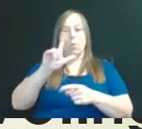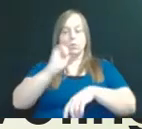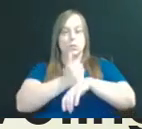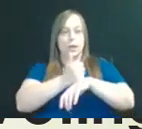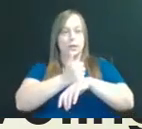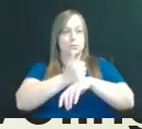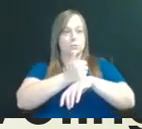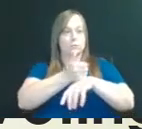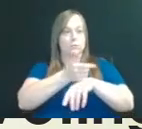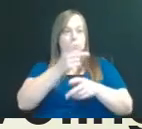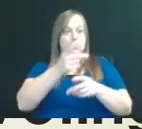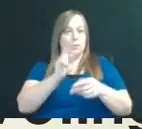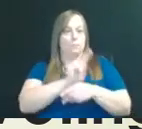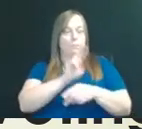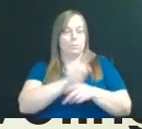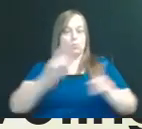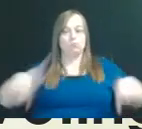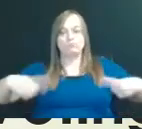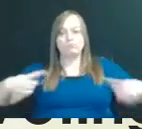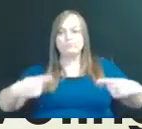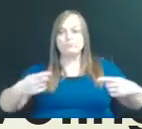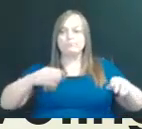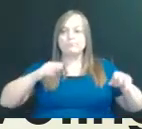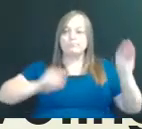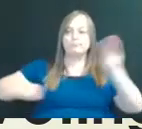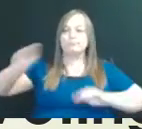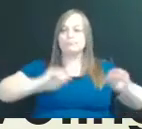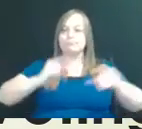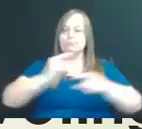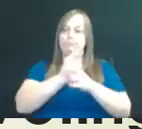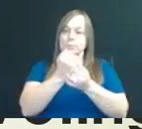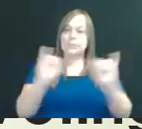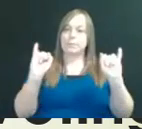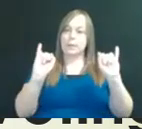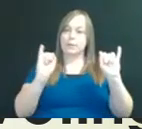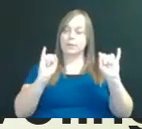that people who use mobility devices are able to independently navigate.